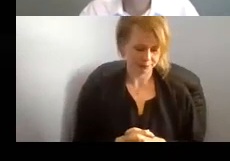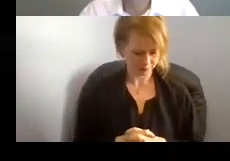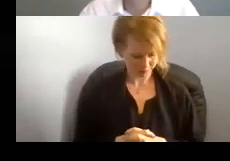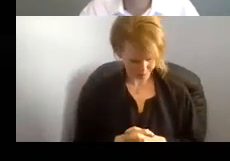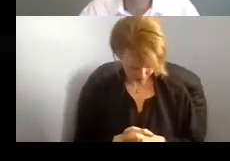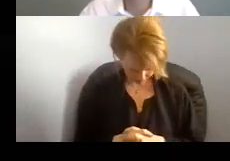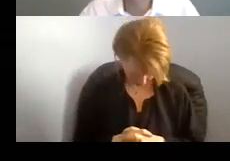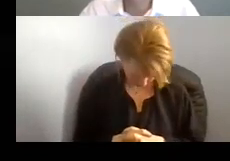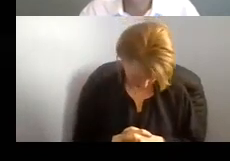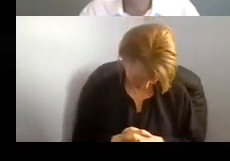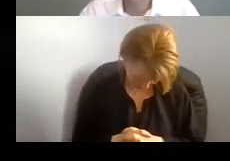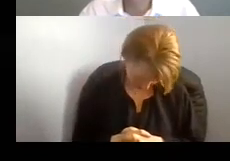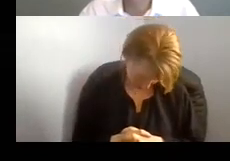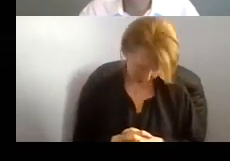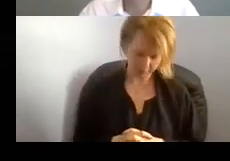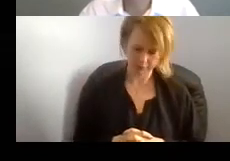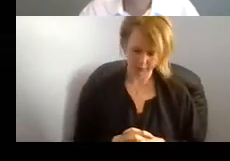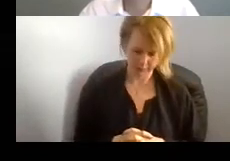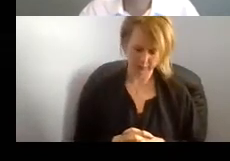And it also should be done in the context where you are